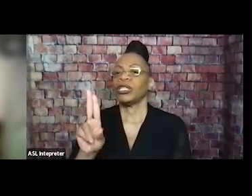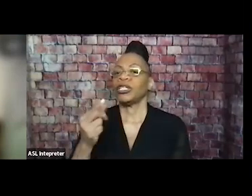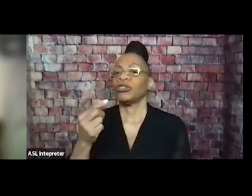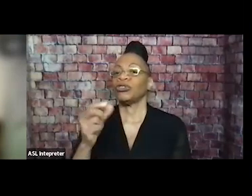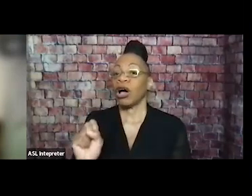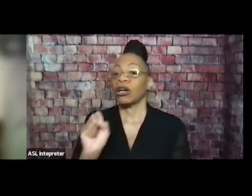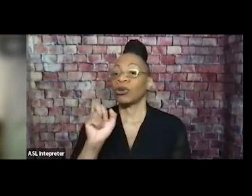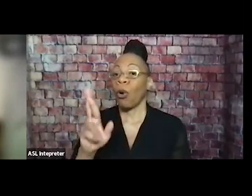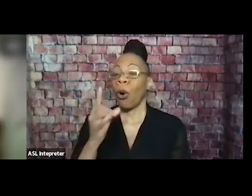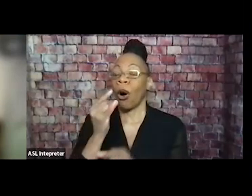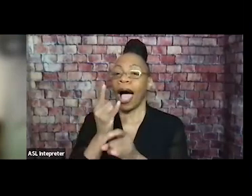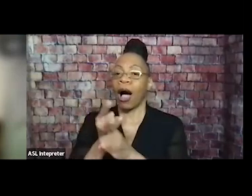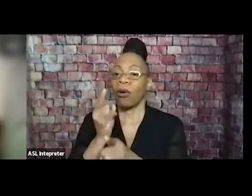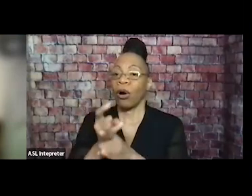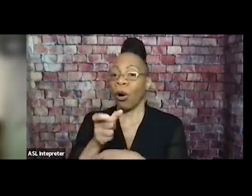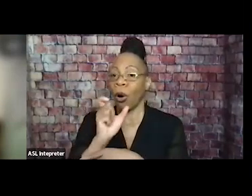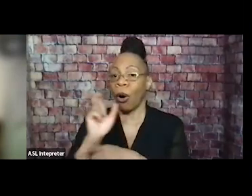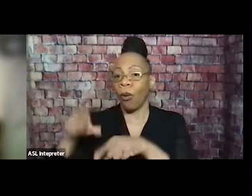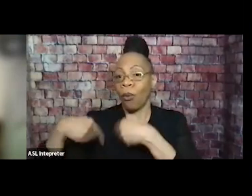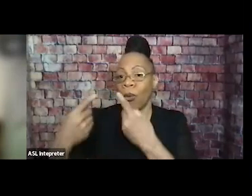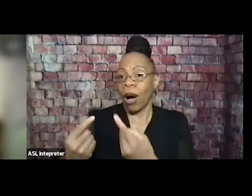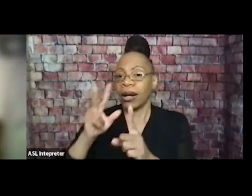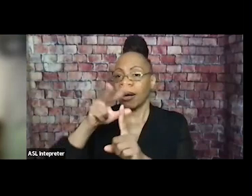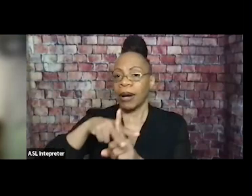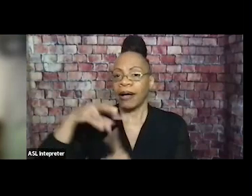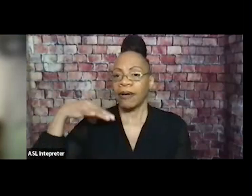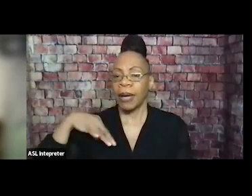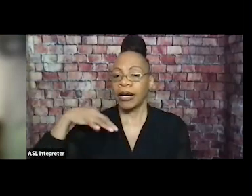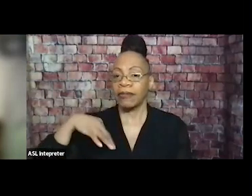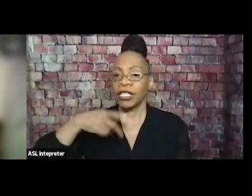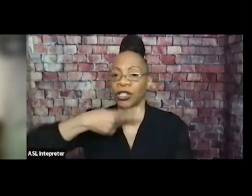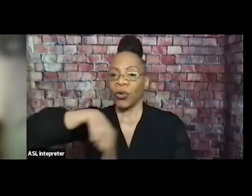what we need to really focus on is documenting what it looks like